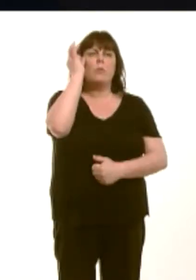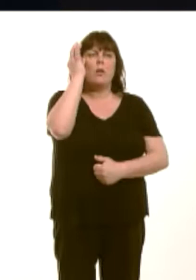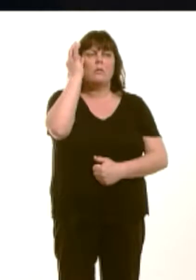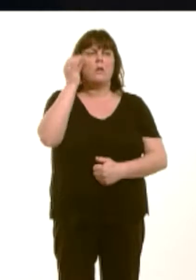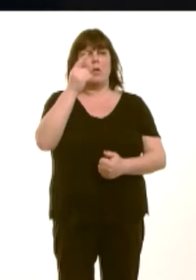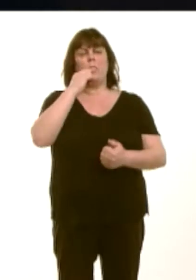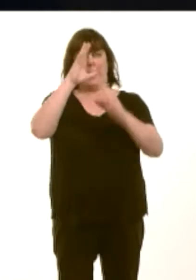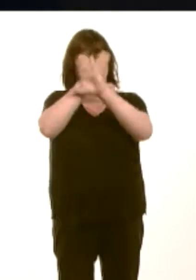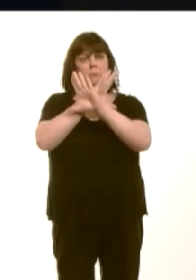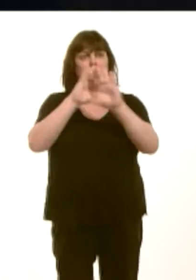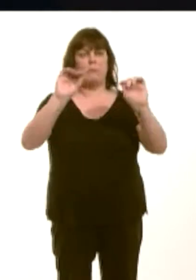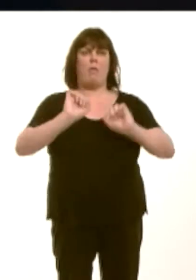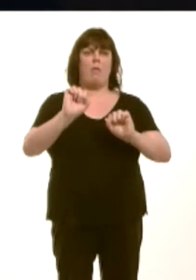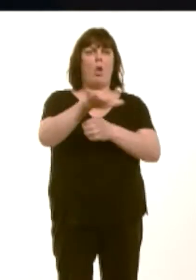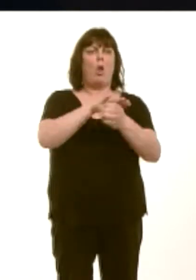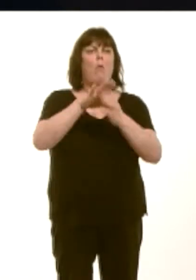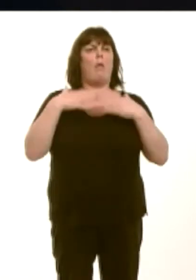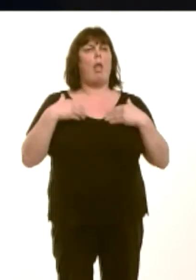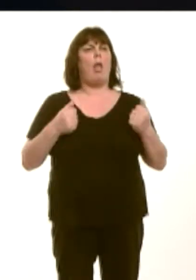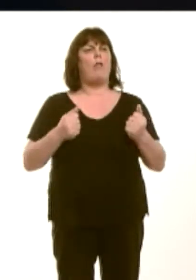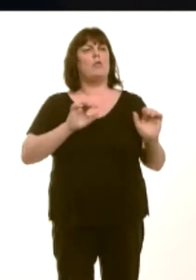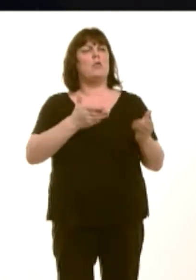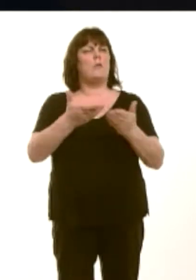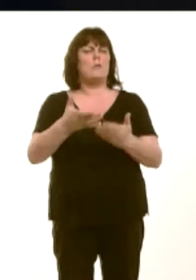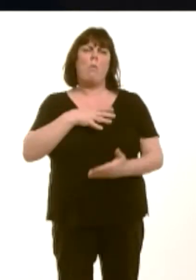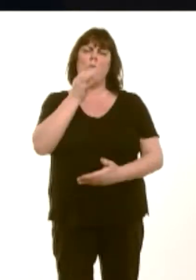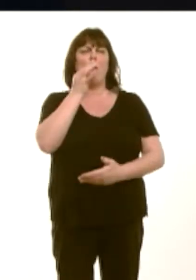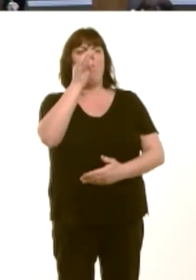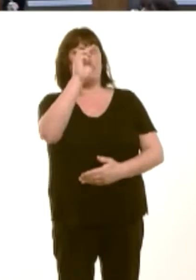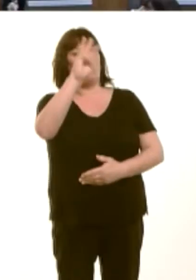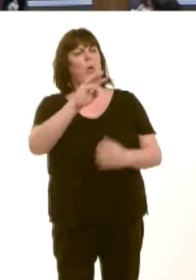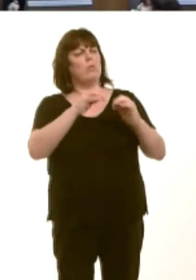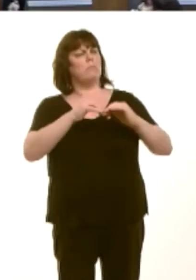service, what is the Welsh Government doing to promote better practice in terms of communications,